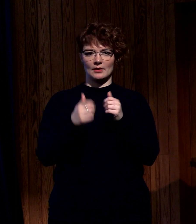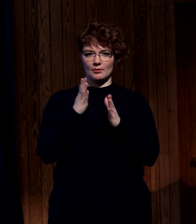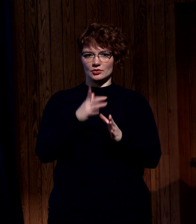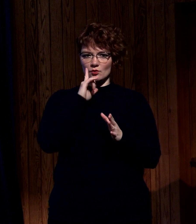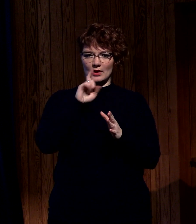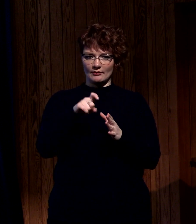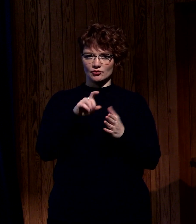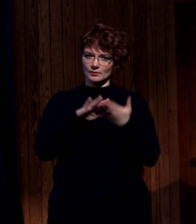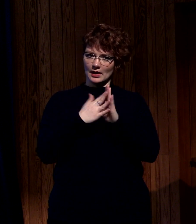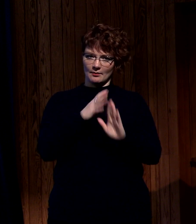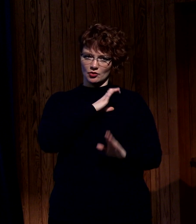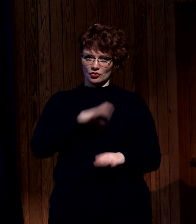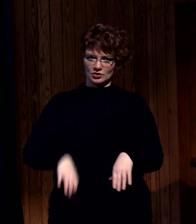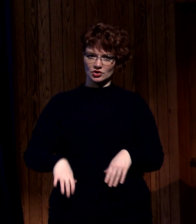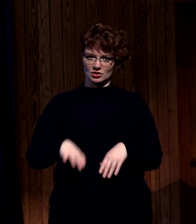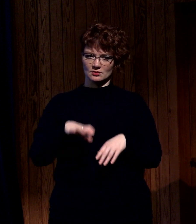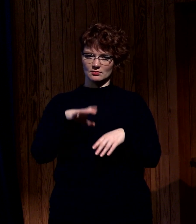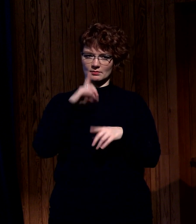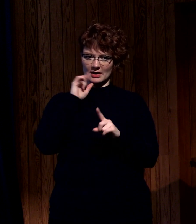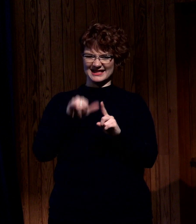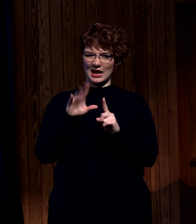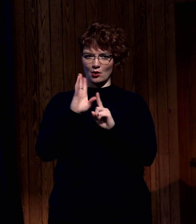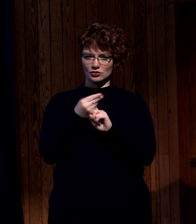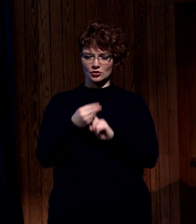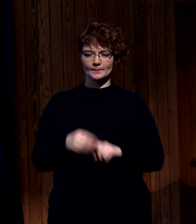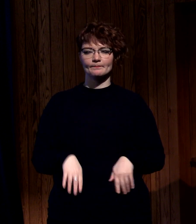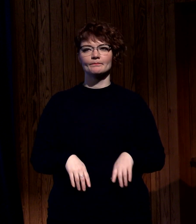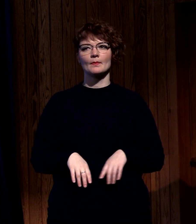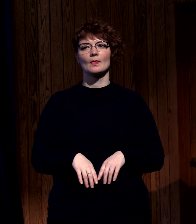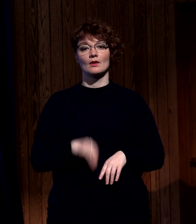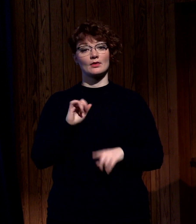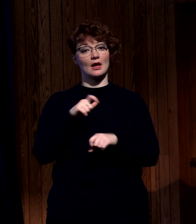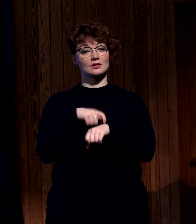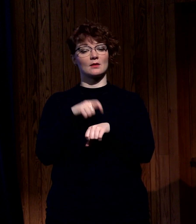culture. And so in that time, they they're sort of this